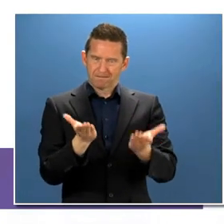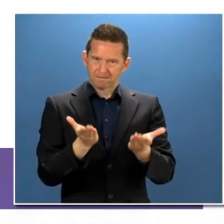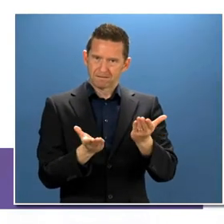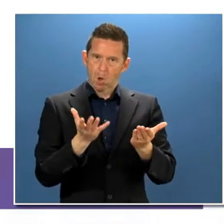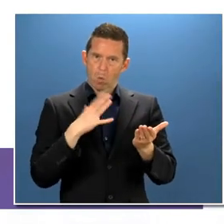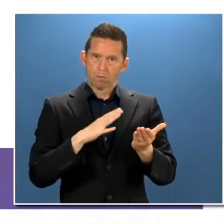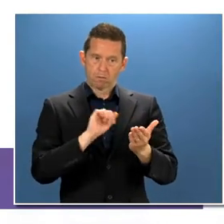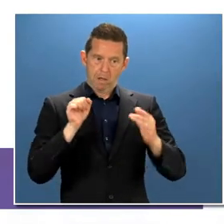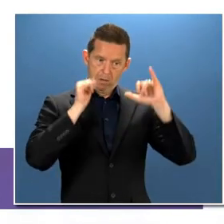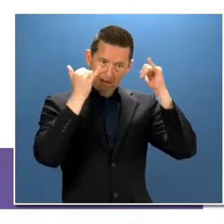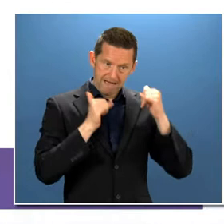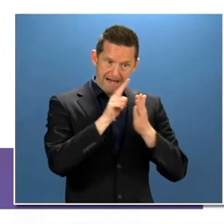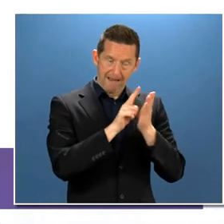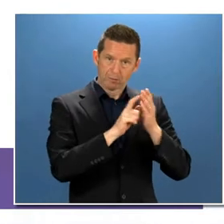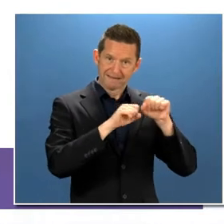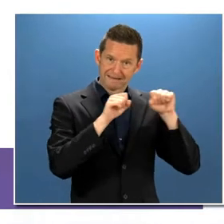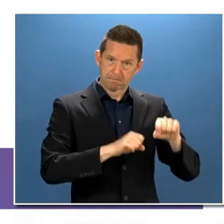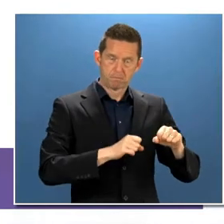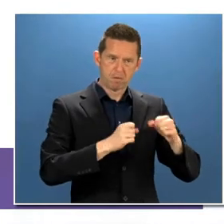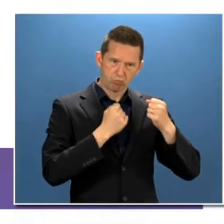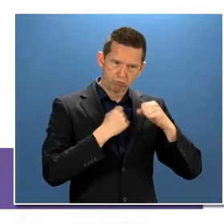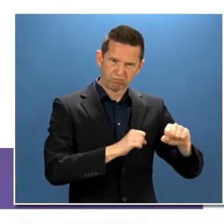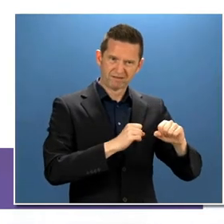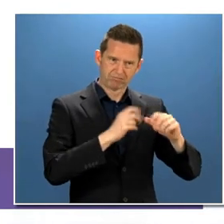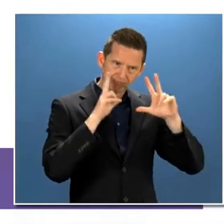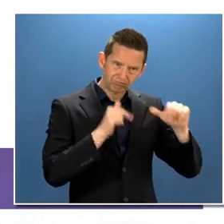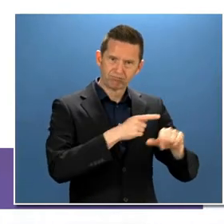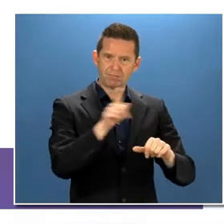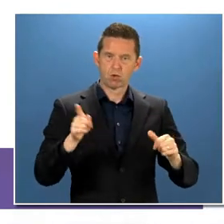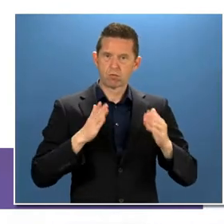that protects fundamental rights, that is strong and enforceable and easily